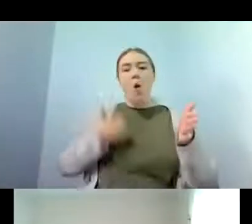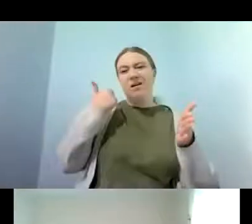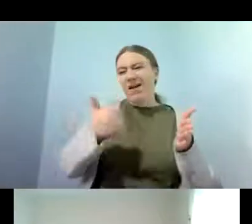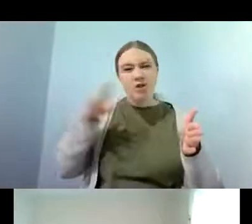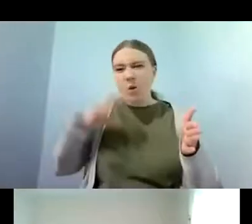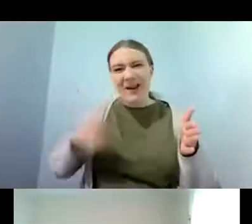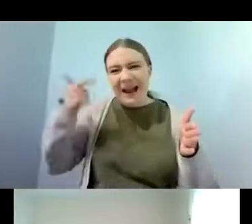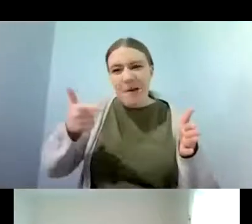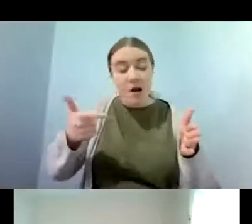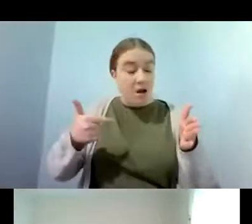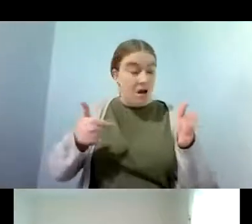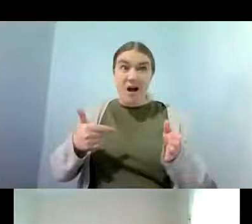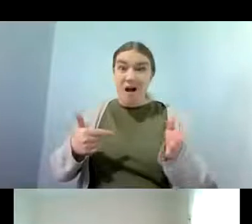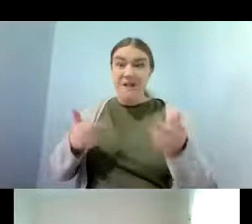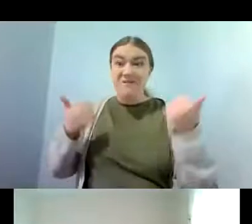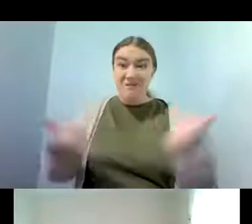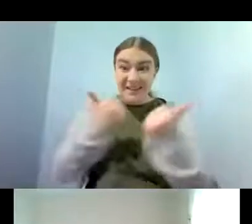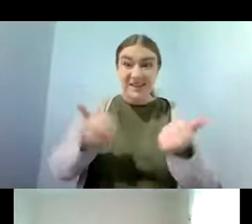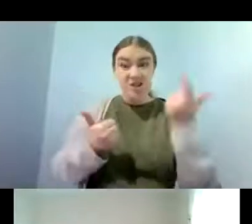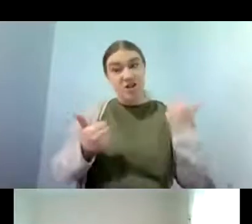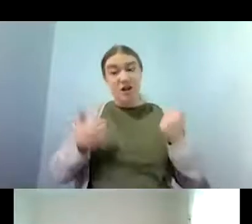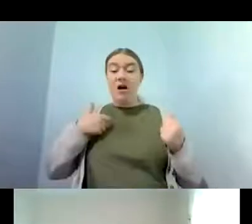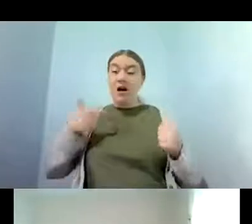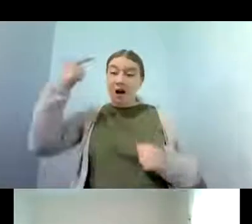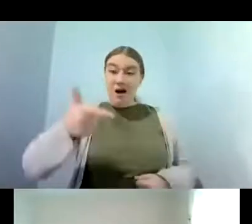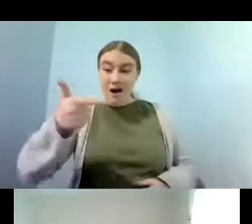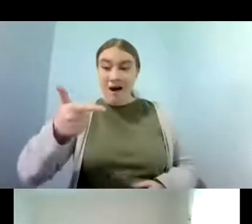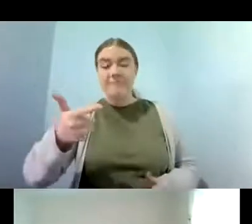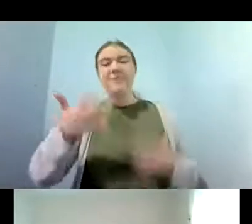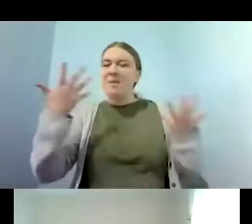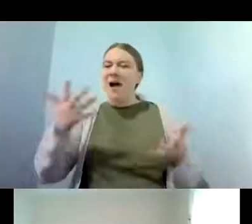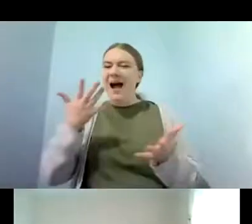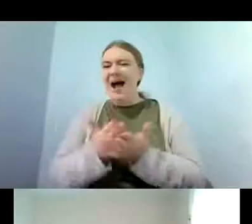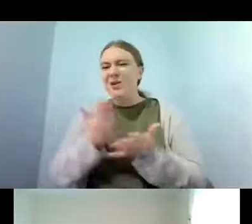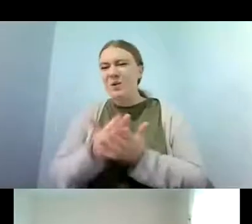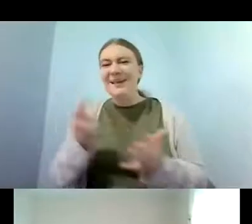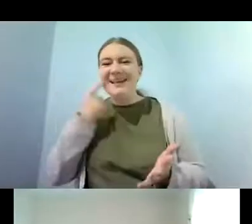often we'll have volunteers and the camera there at the same time it's really useful to have that